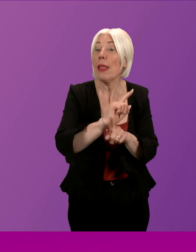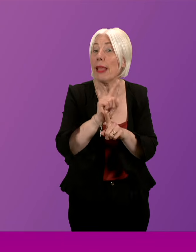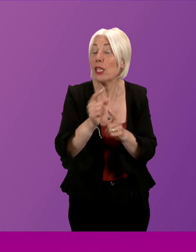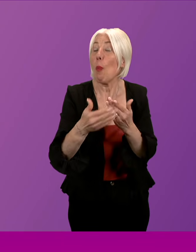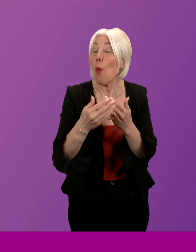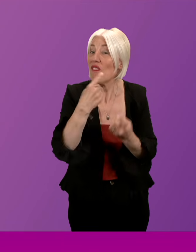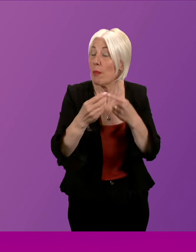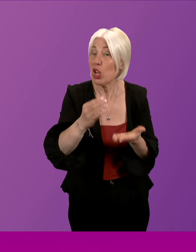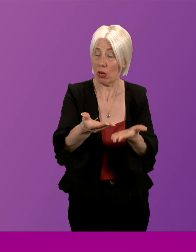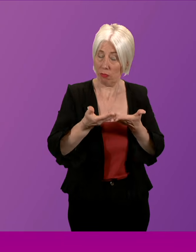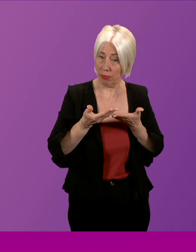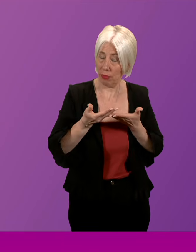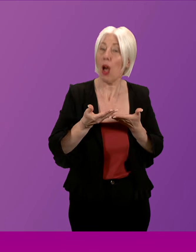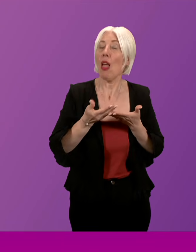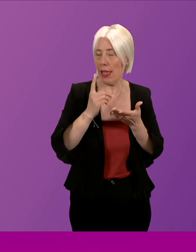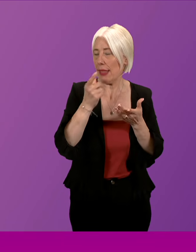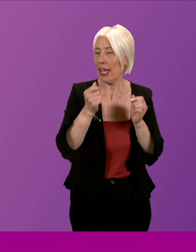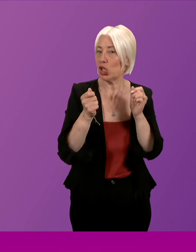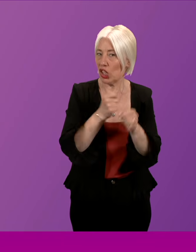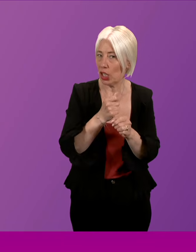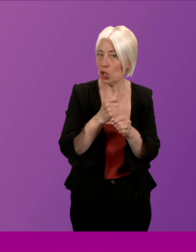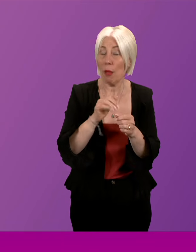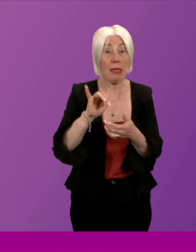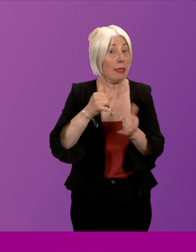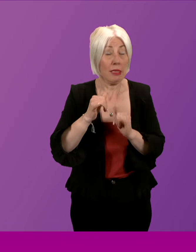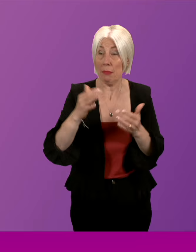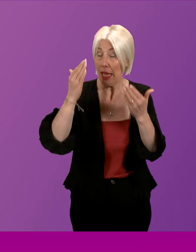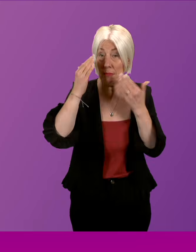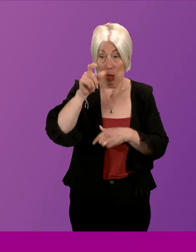in such cases, detailed explanations are not always provided to applicants.